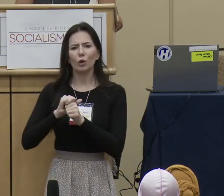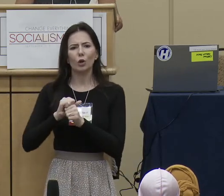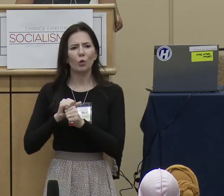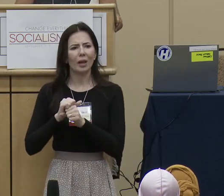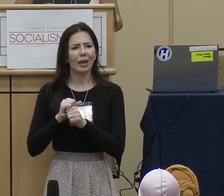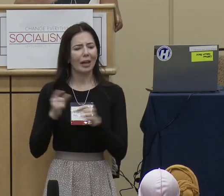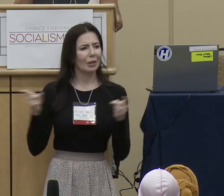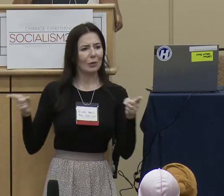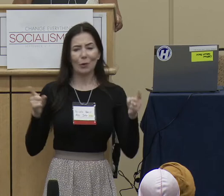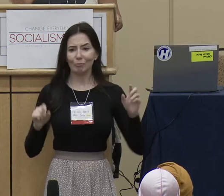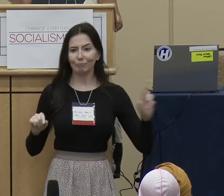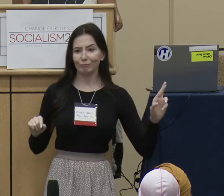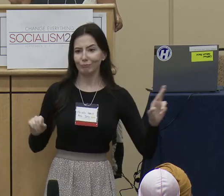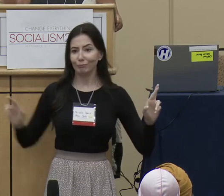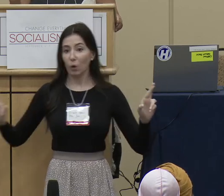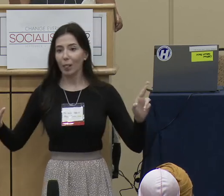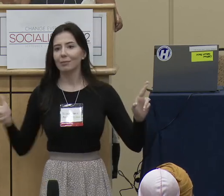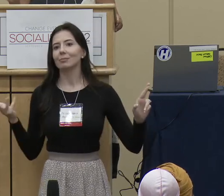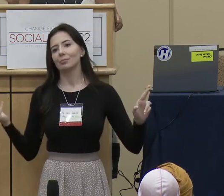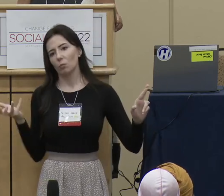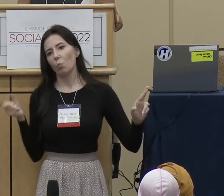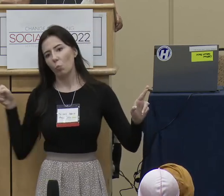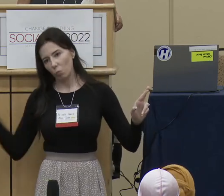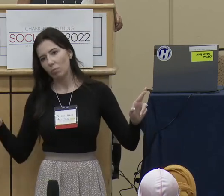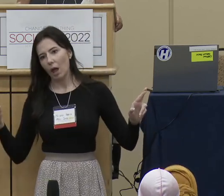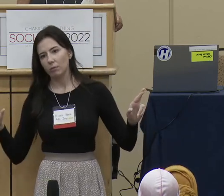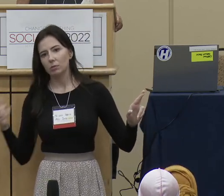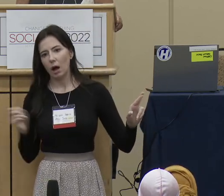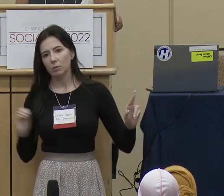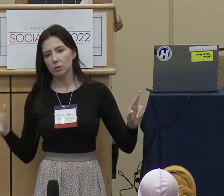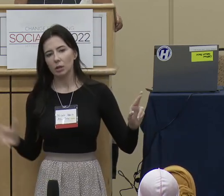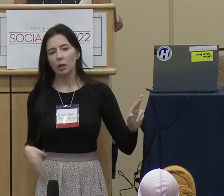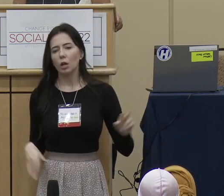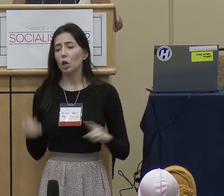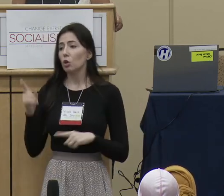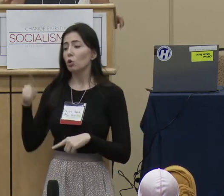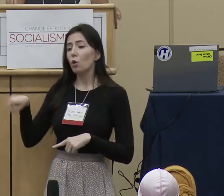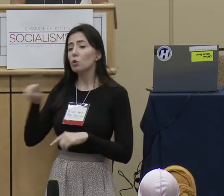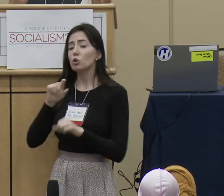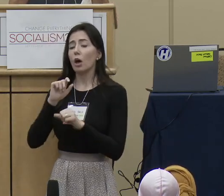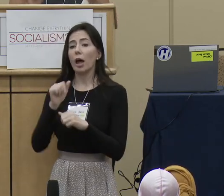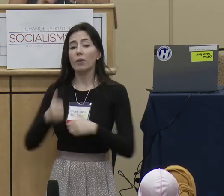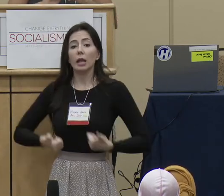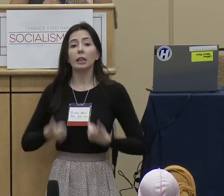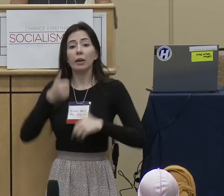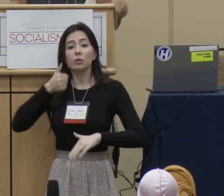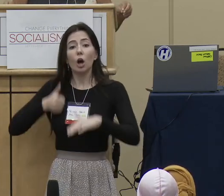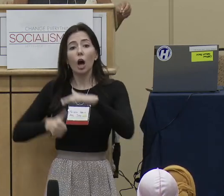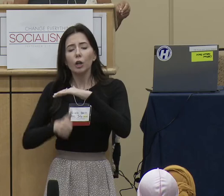work and the less of two evils, we do want less evil in the world. And people who have lived under authoritarian